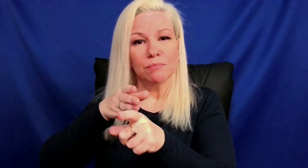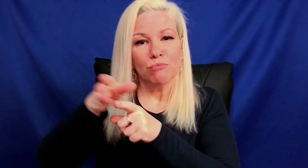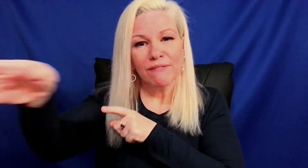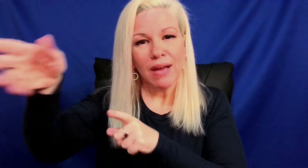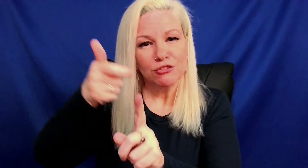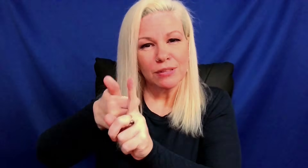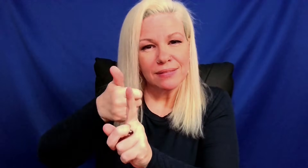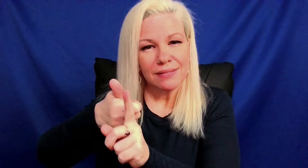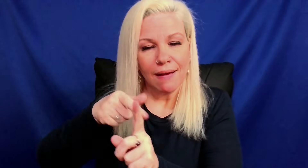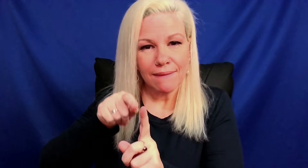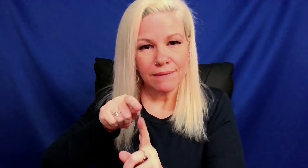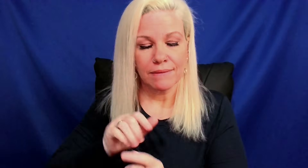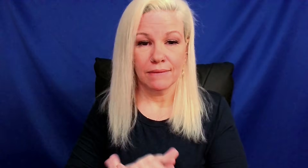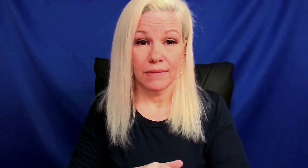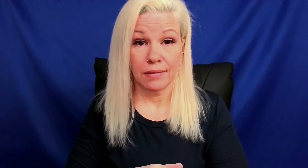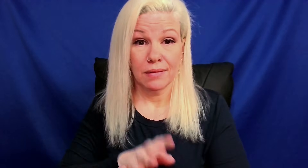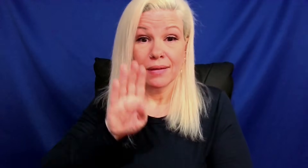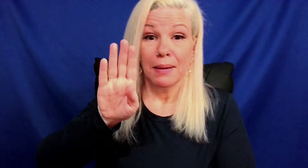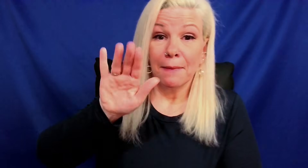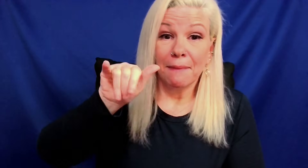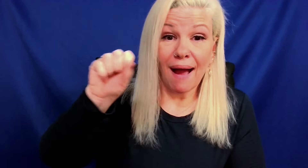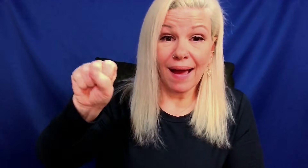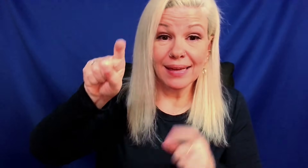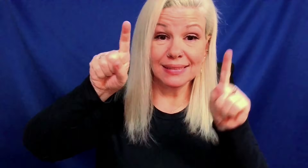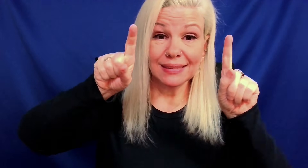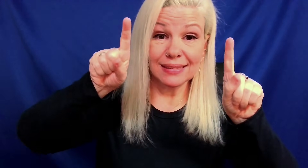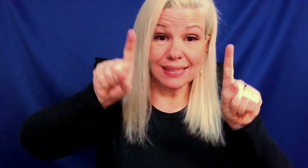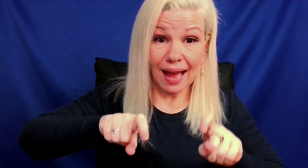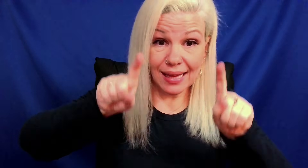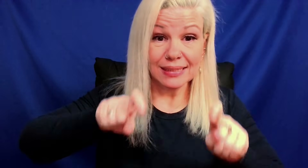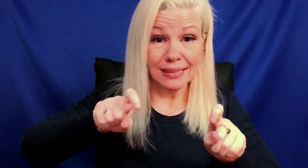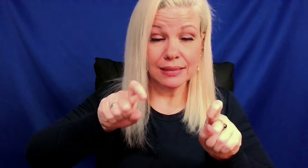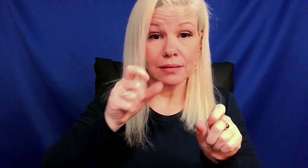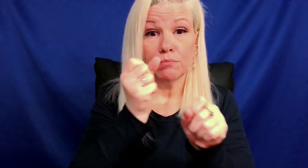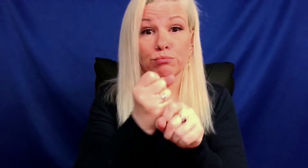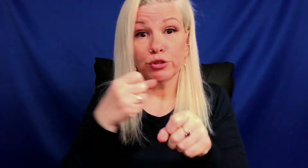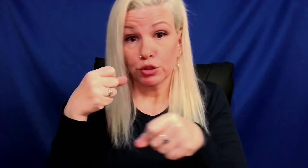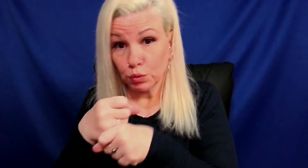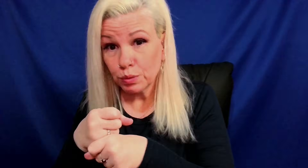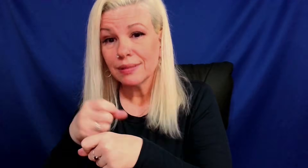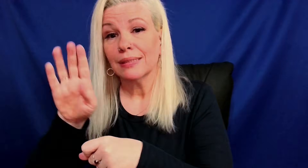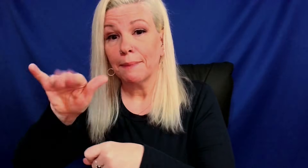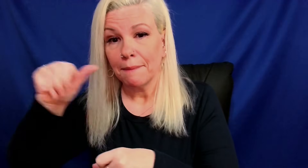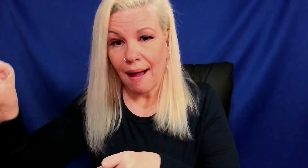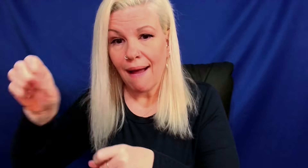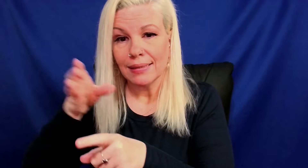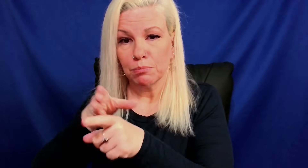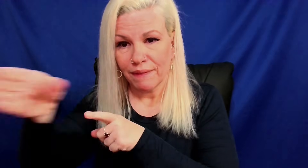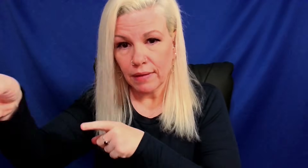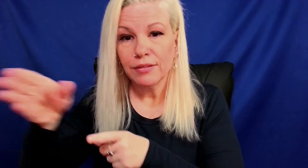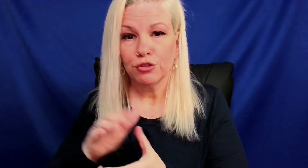A bias test produces a bias profession. That is not accidental.